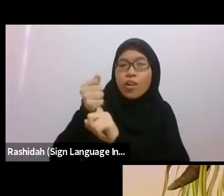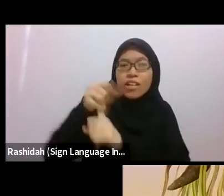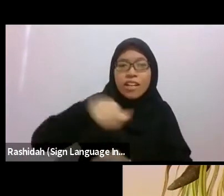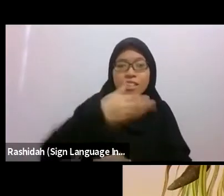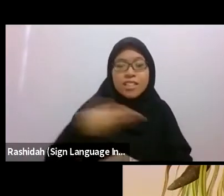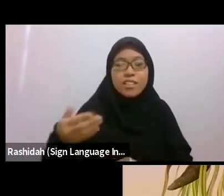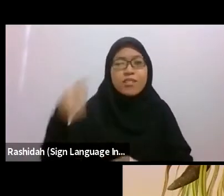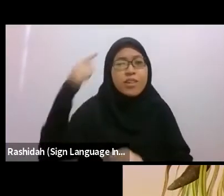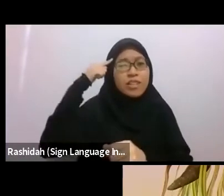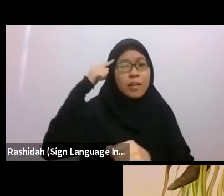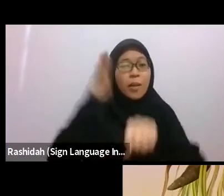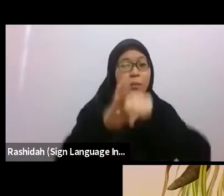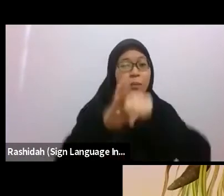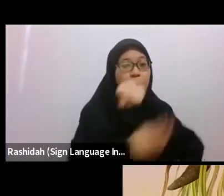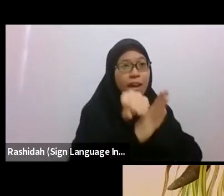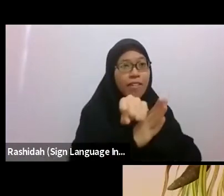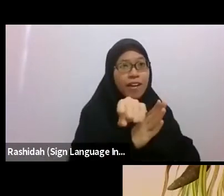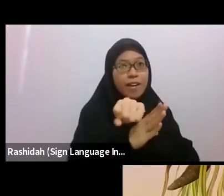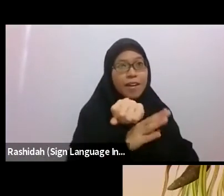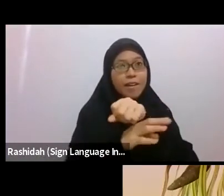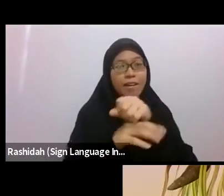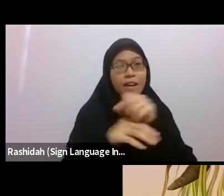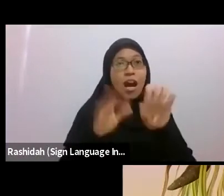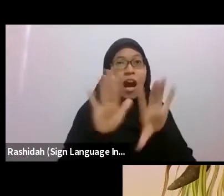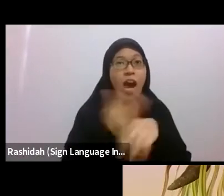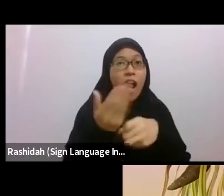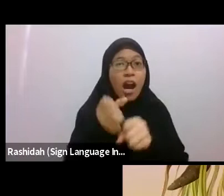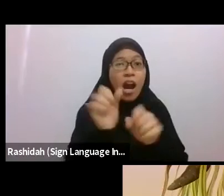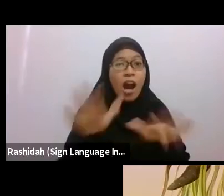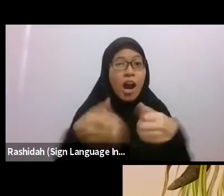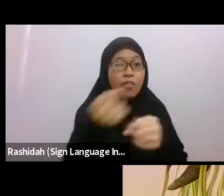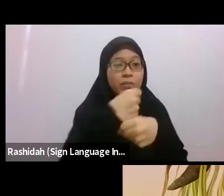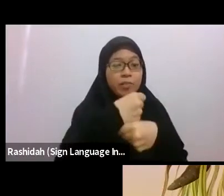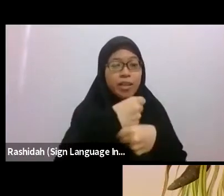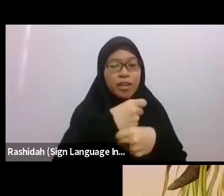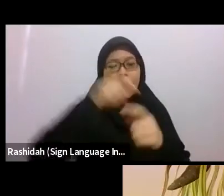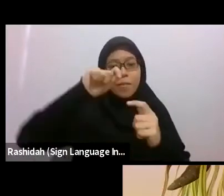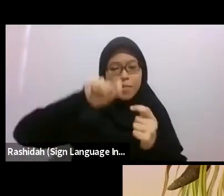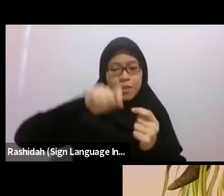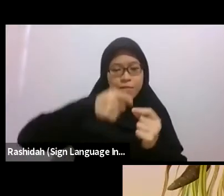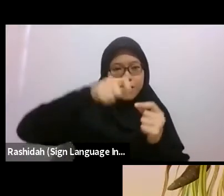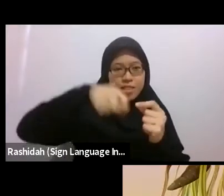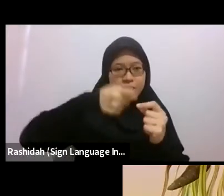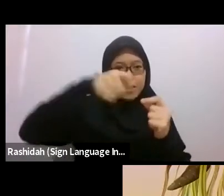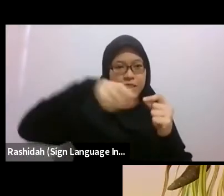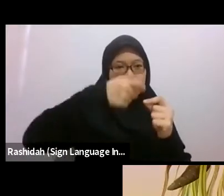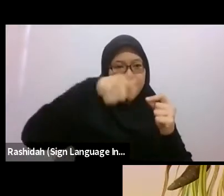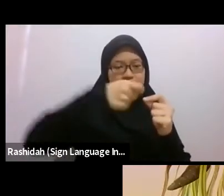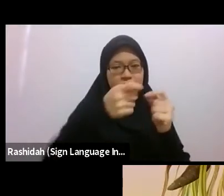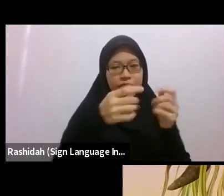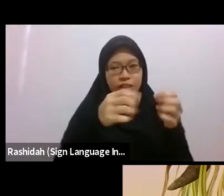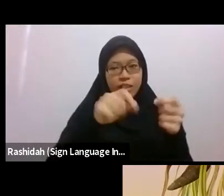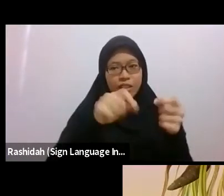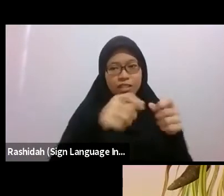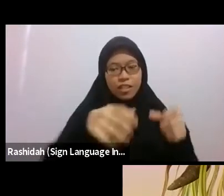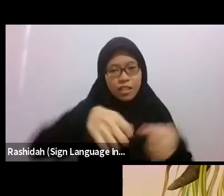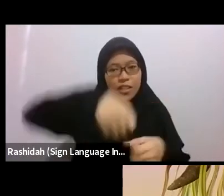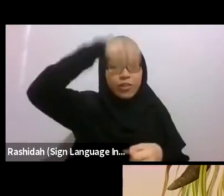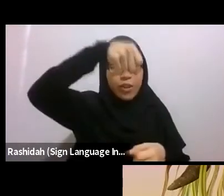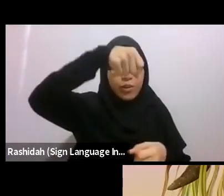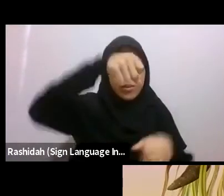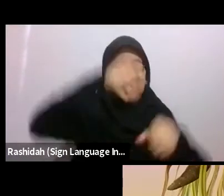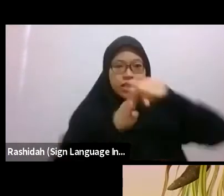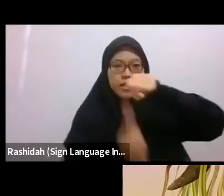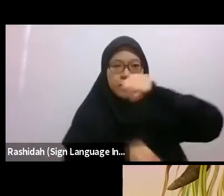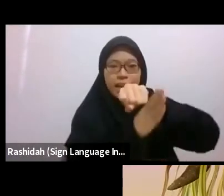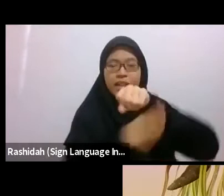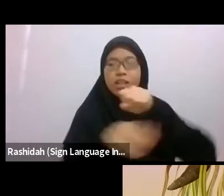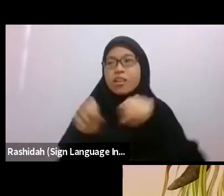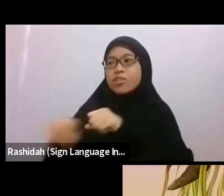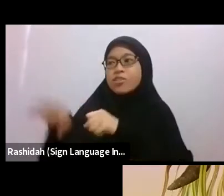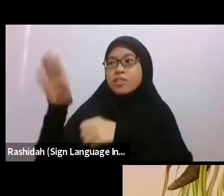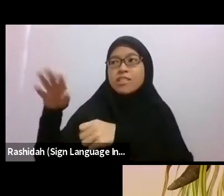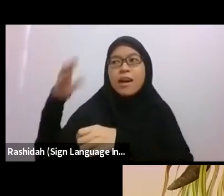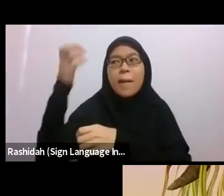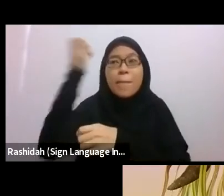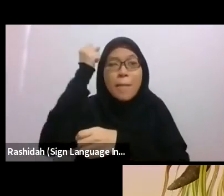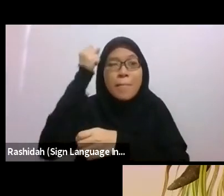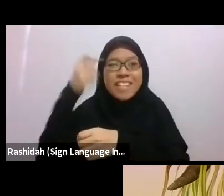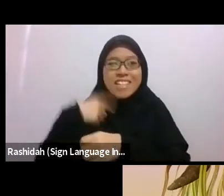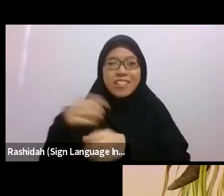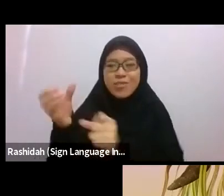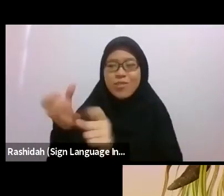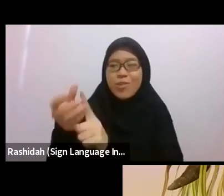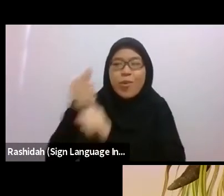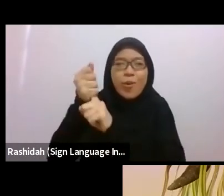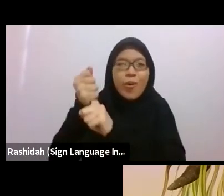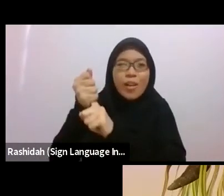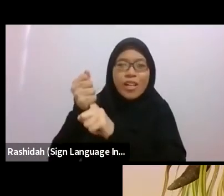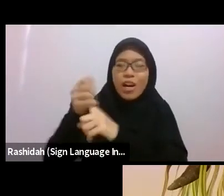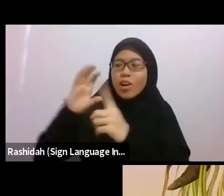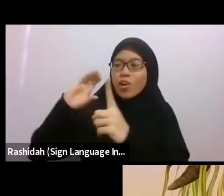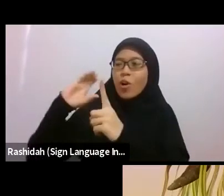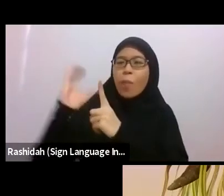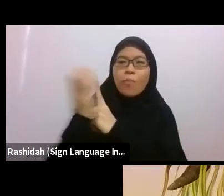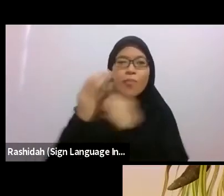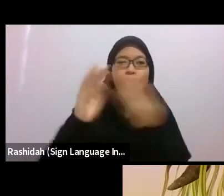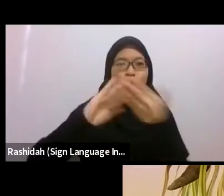it’s made by knotting or stitching or weaving or braiding, to hold these shared communal collective histories, collective stories, which are both personal and yet shared.